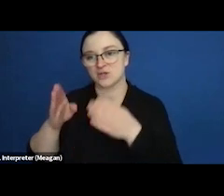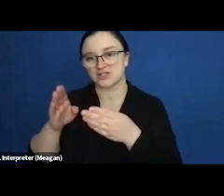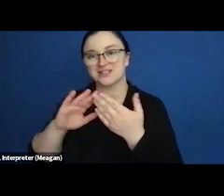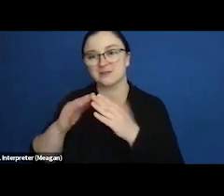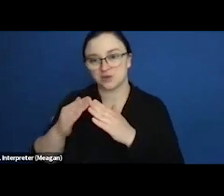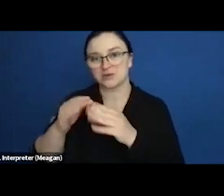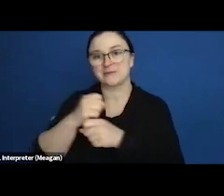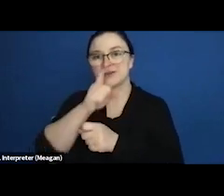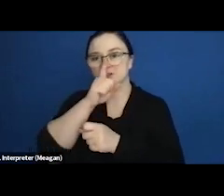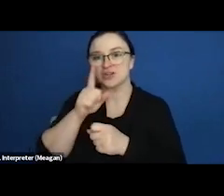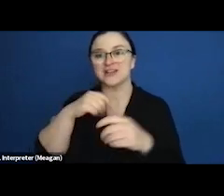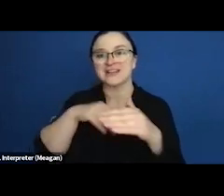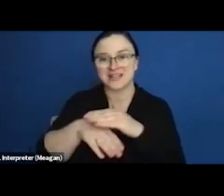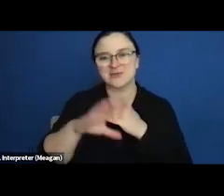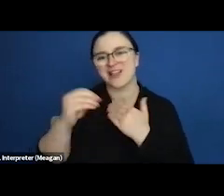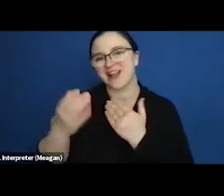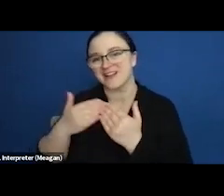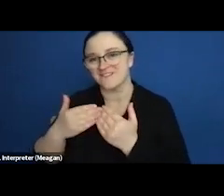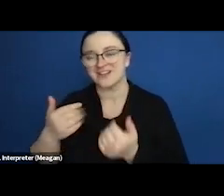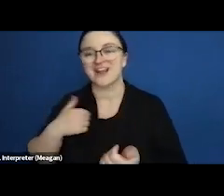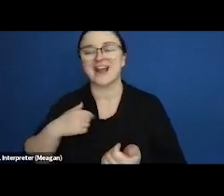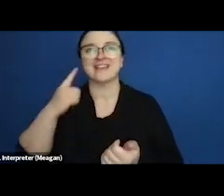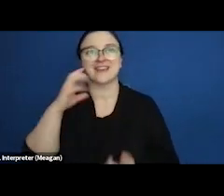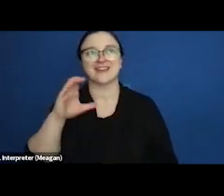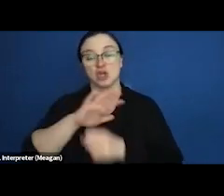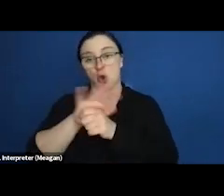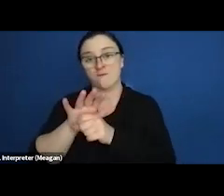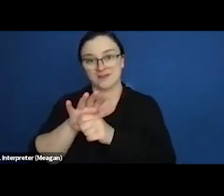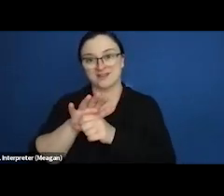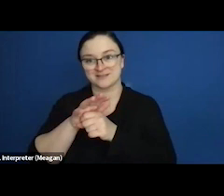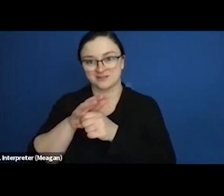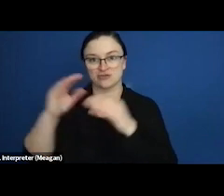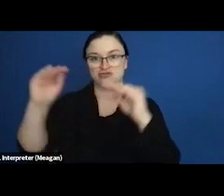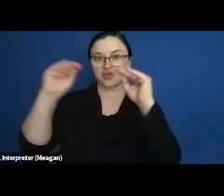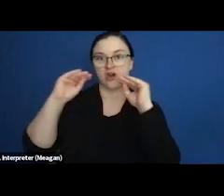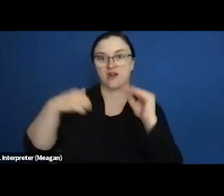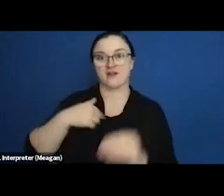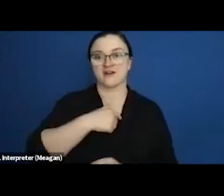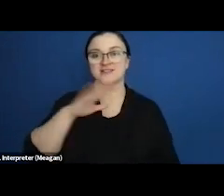It behooves the point, I think COVID has taught us that we need to have flexibility